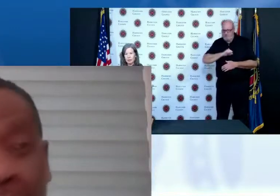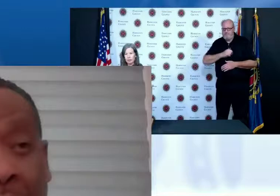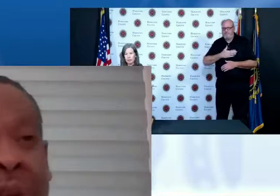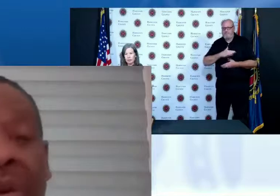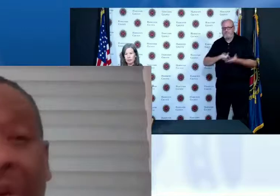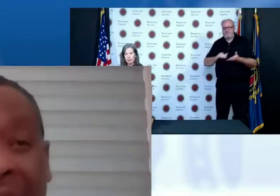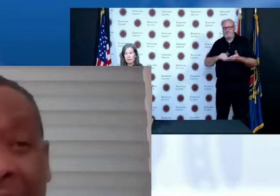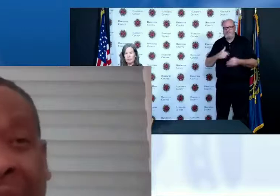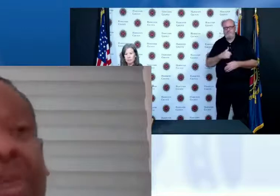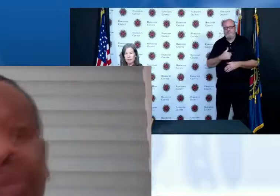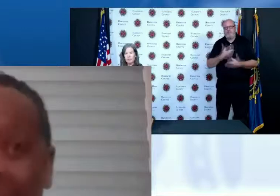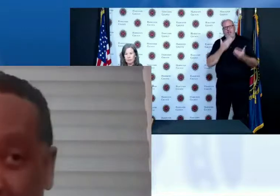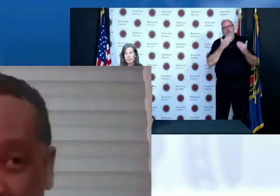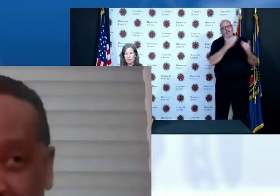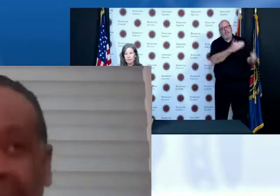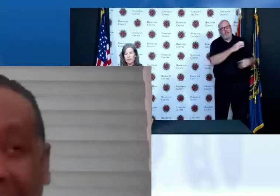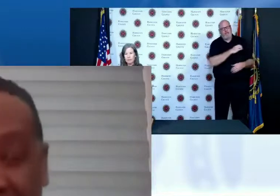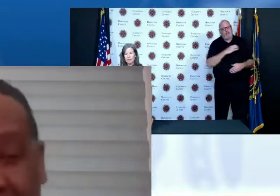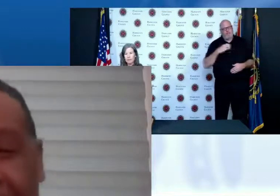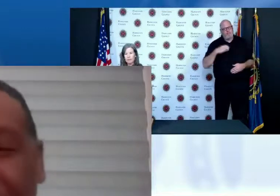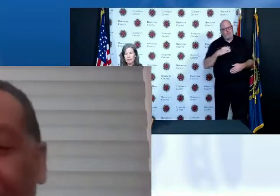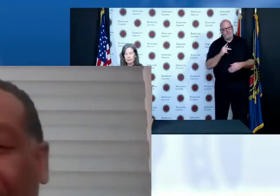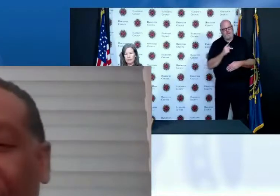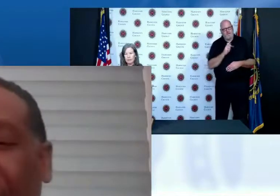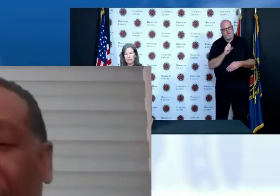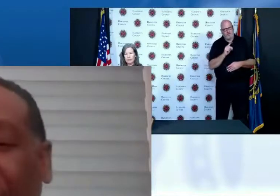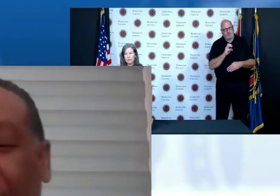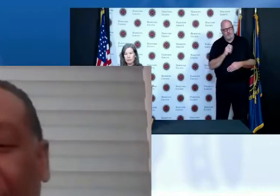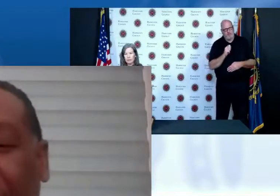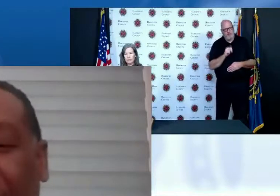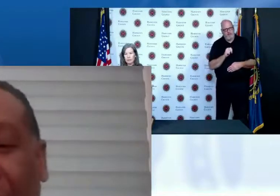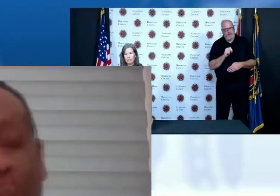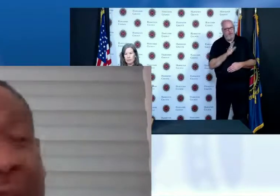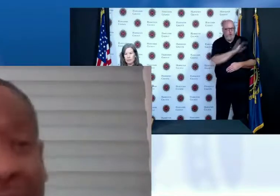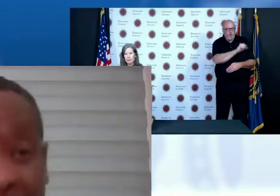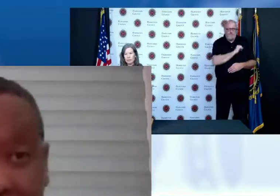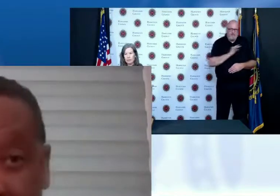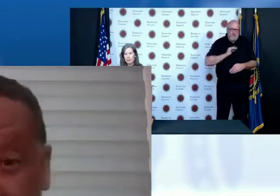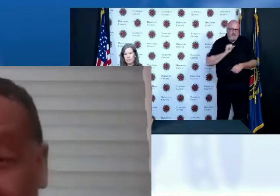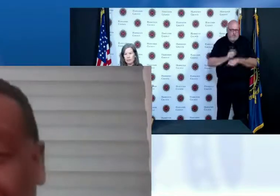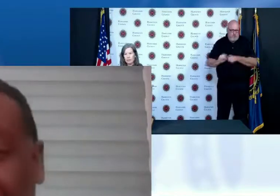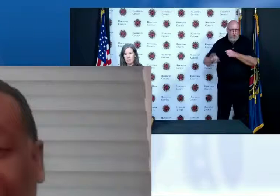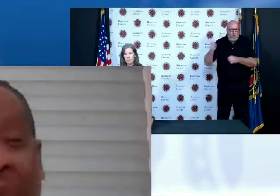work you and your staff continue to do and may I first say on behalf of Madam President Stephanie